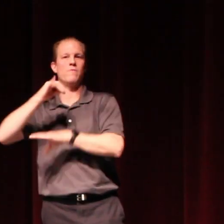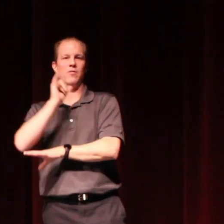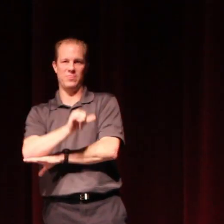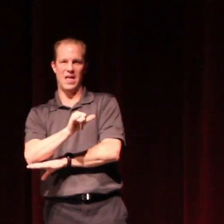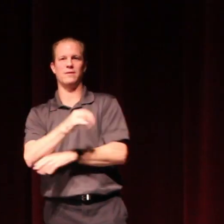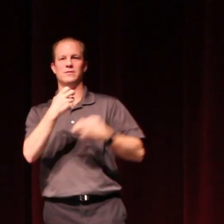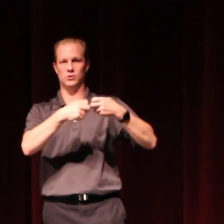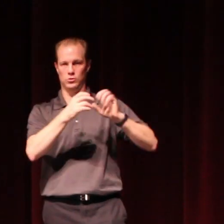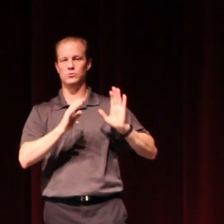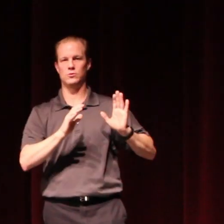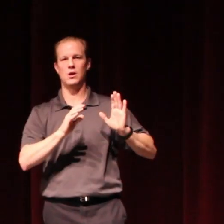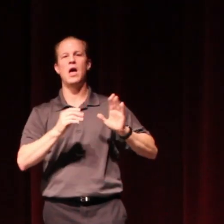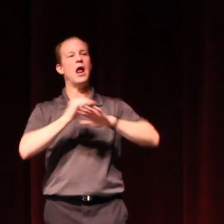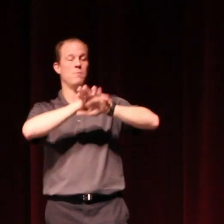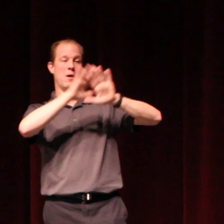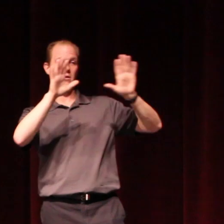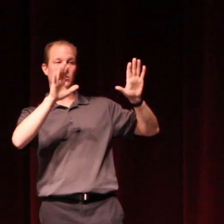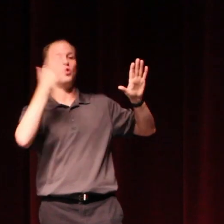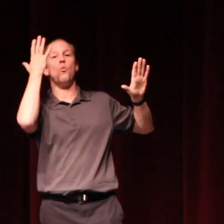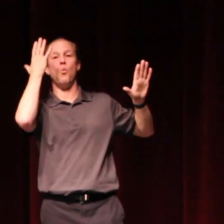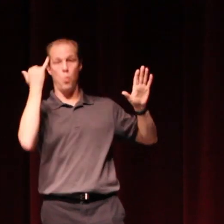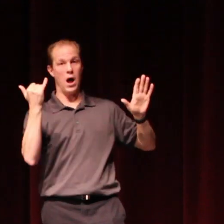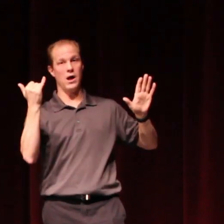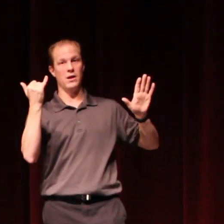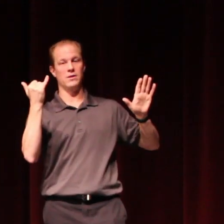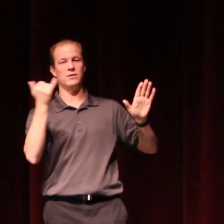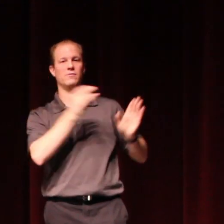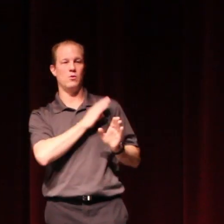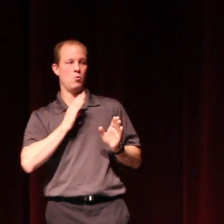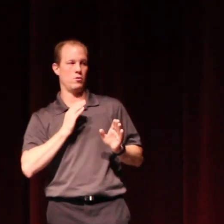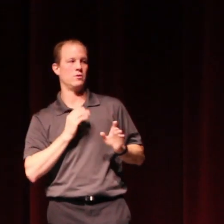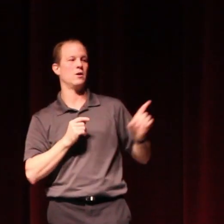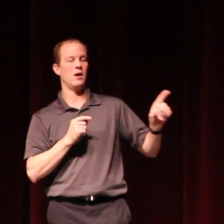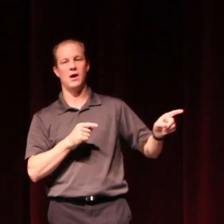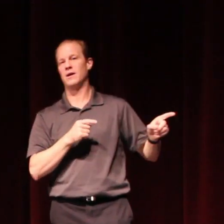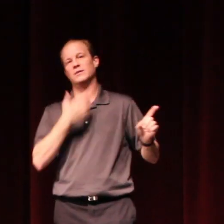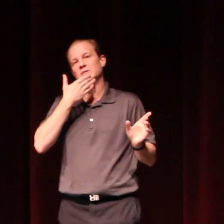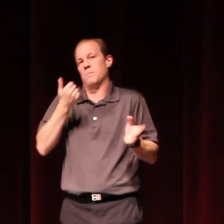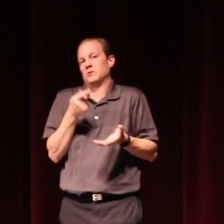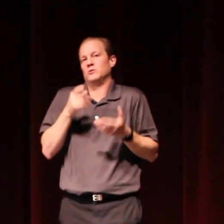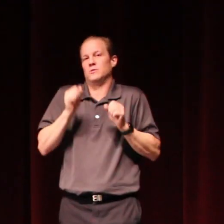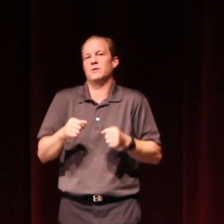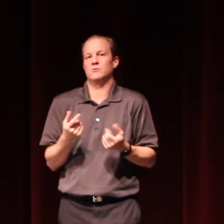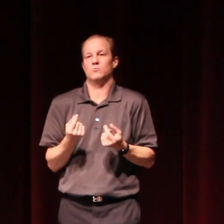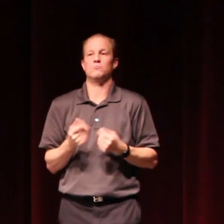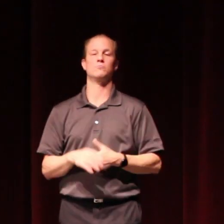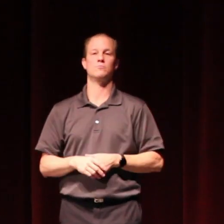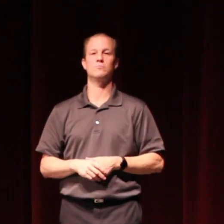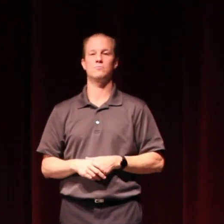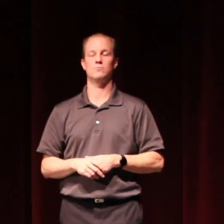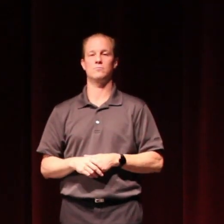make it very clear to the board members why you did so. At that point that's the best you can do.